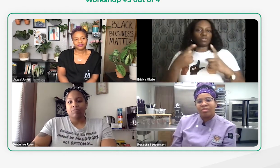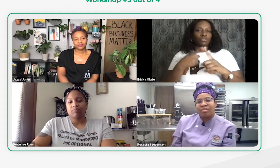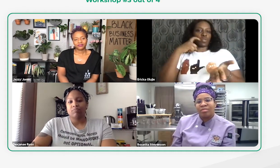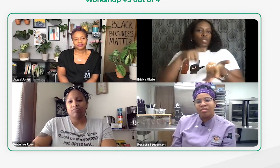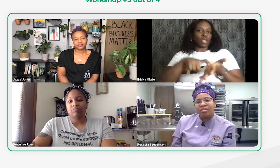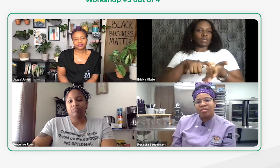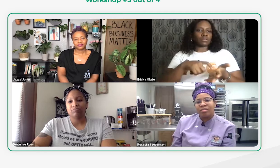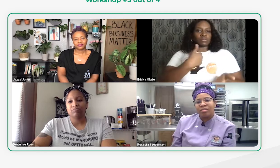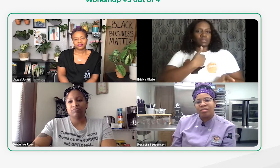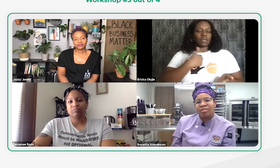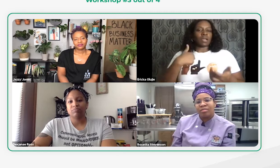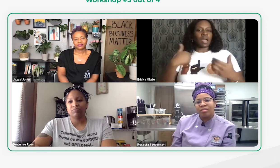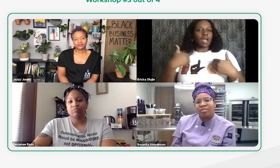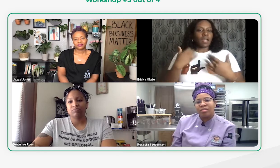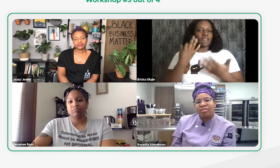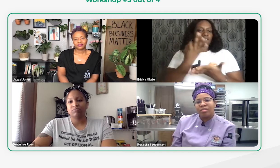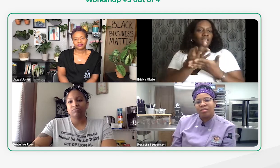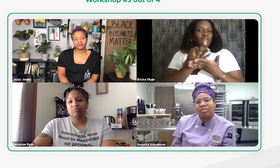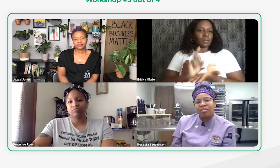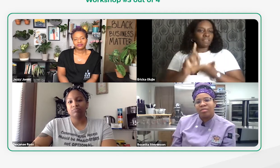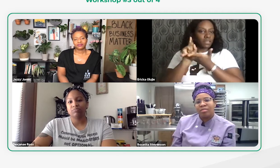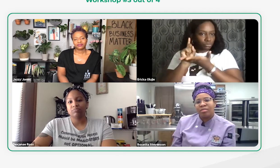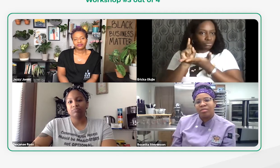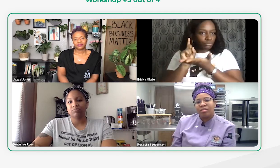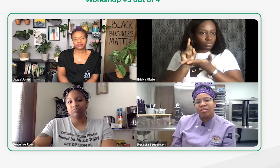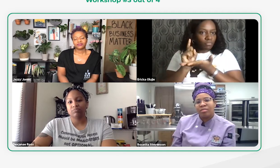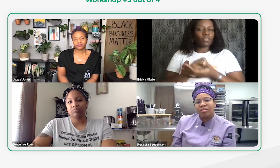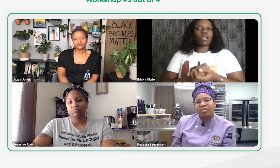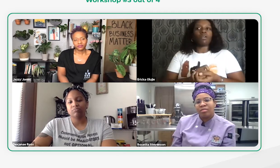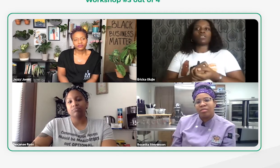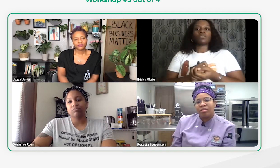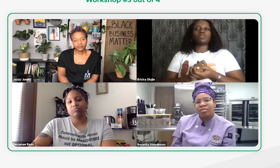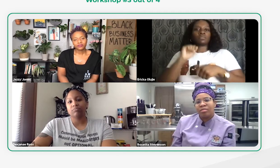Before I go into an explanation, I want to recognize myself. I have financial privilege.